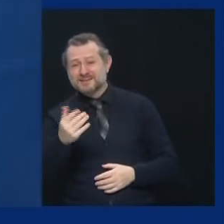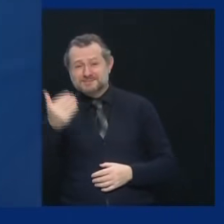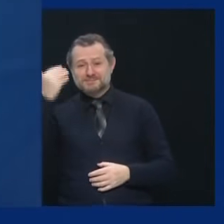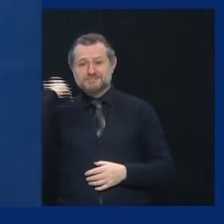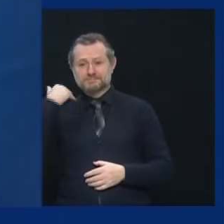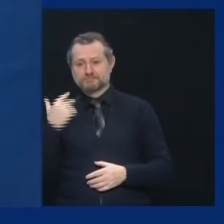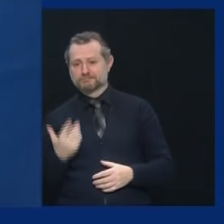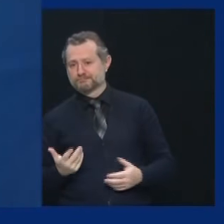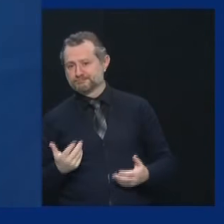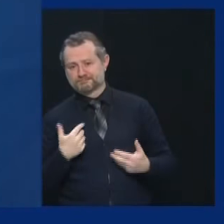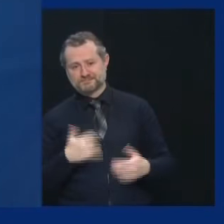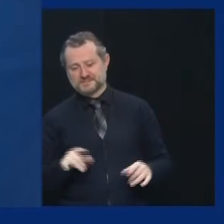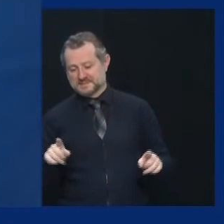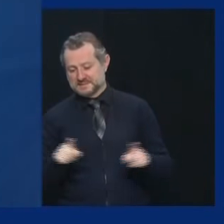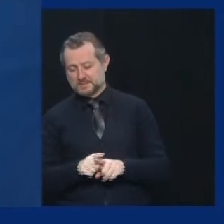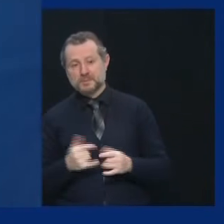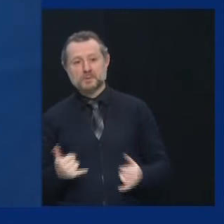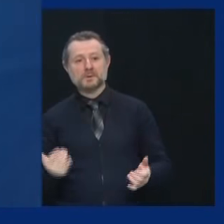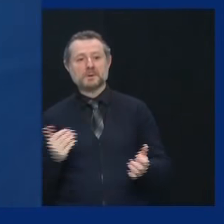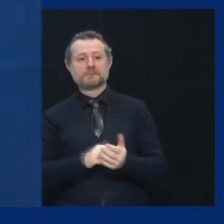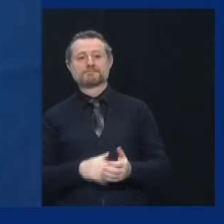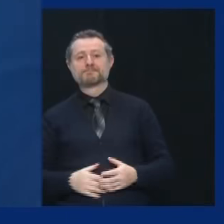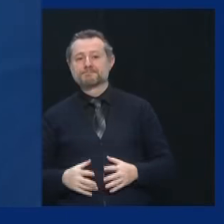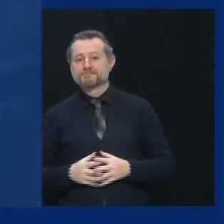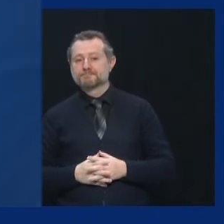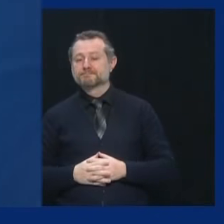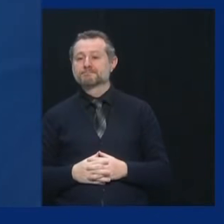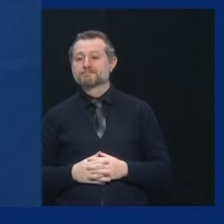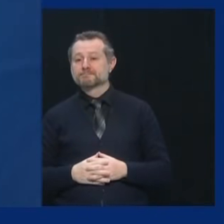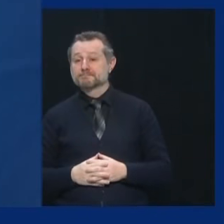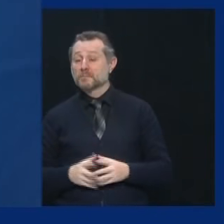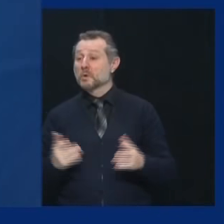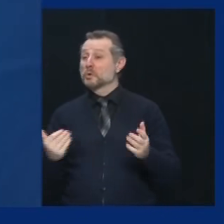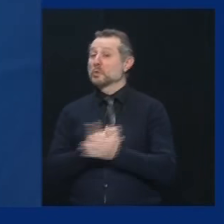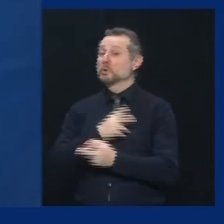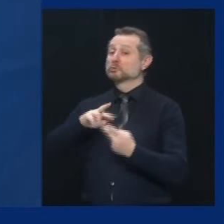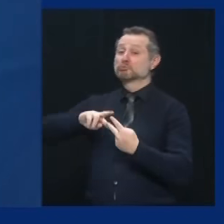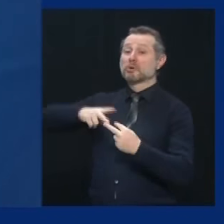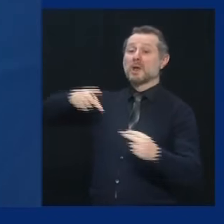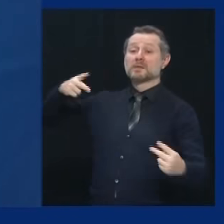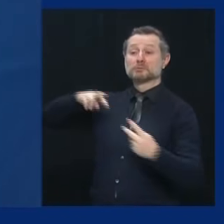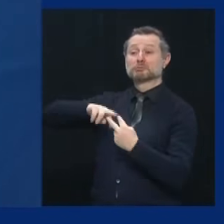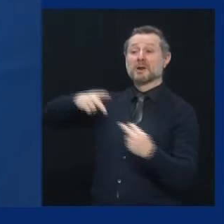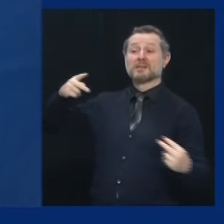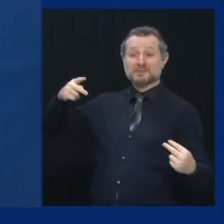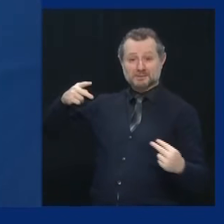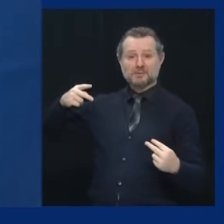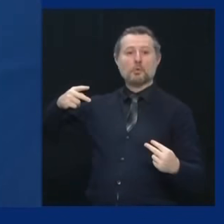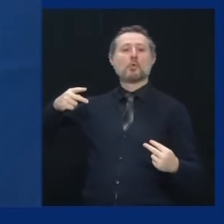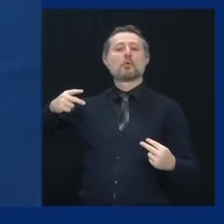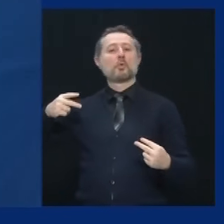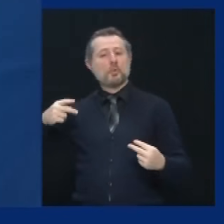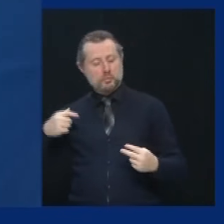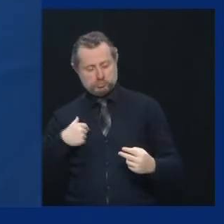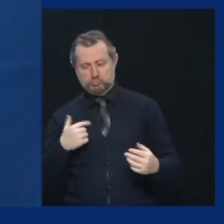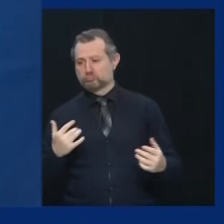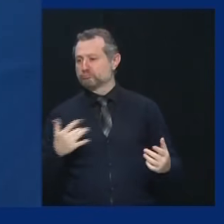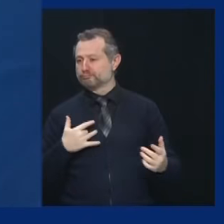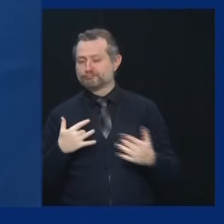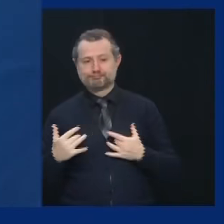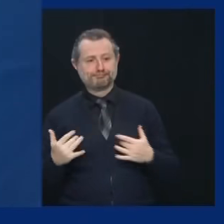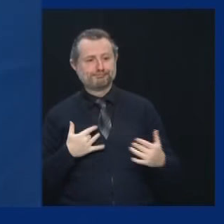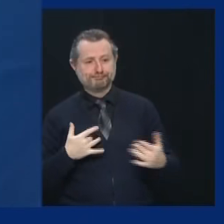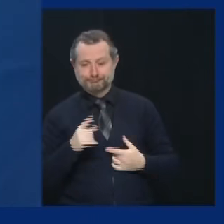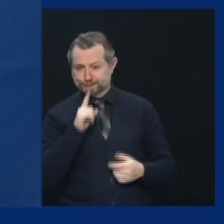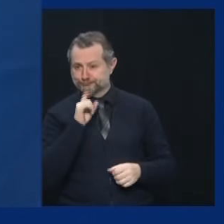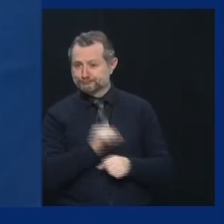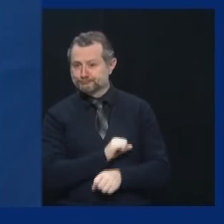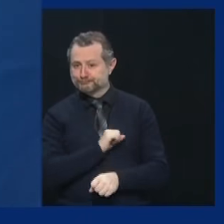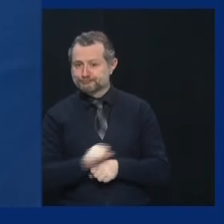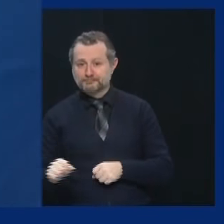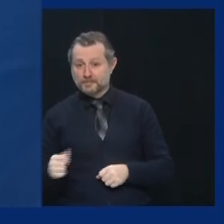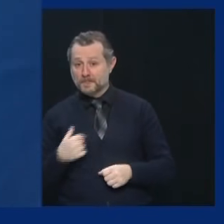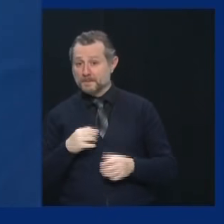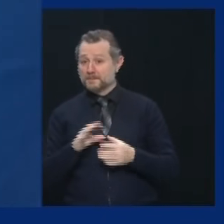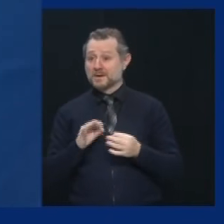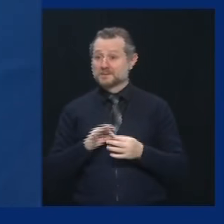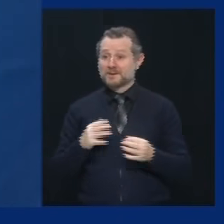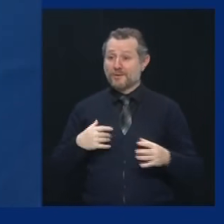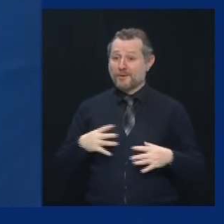SO, YOU SEE A DROP IN BOTH THE